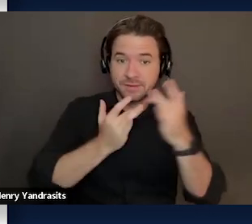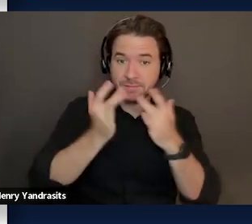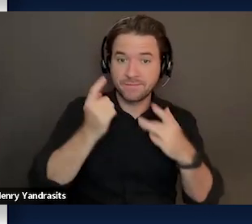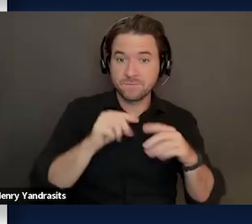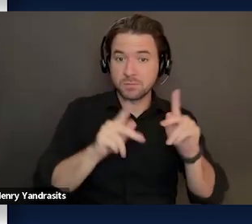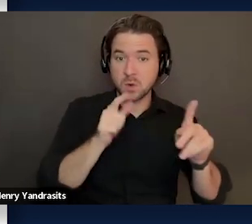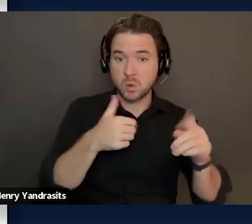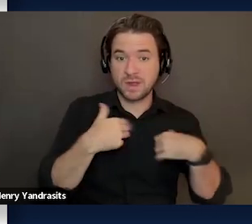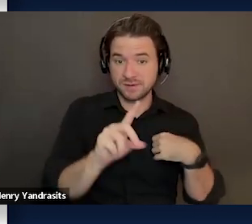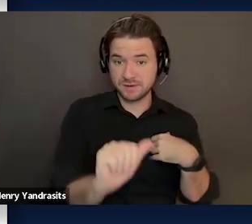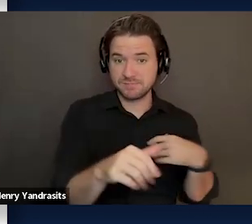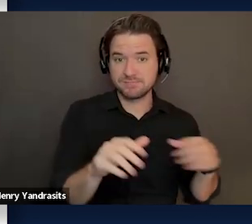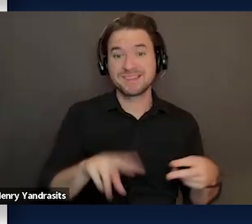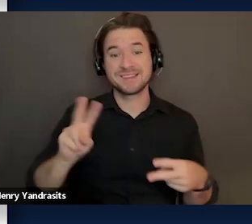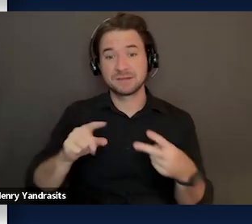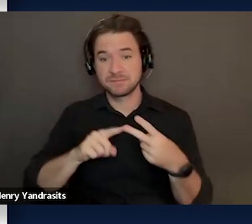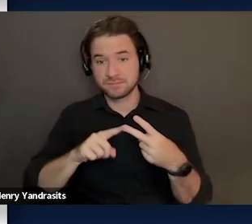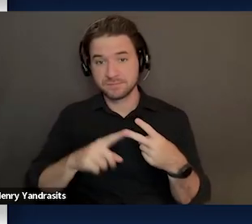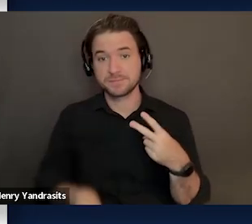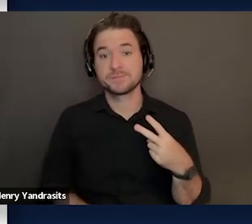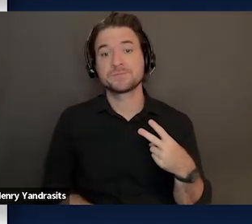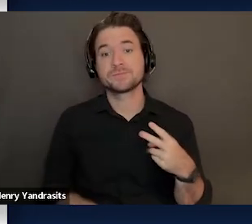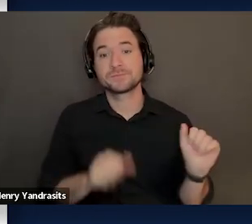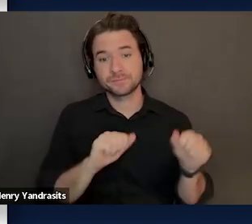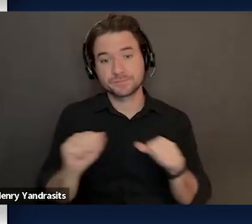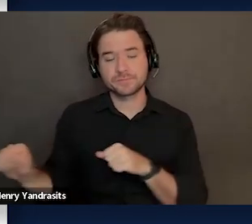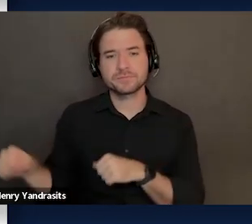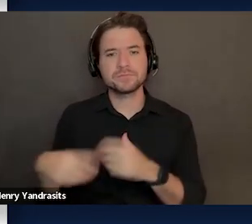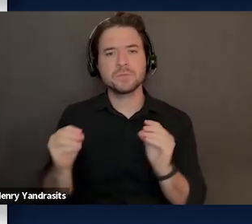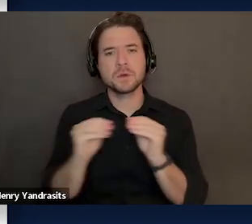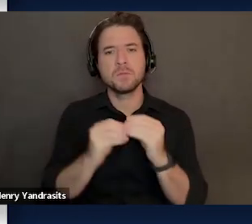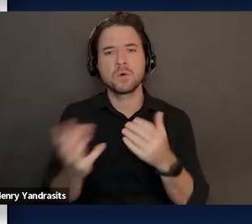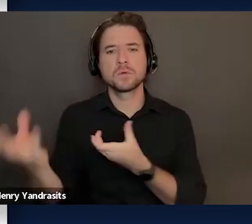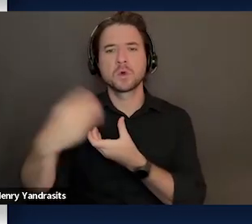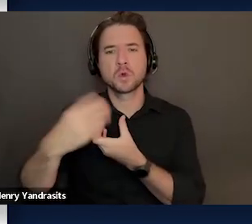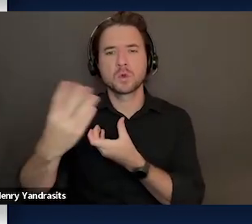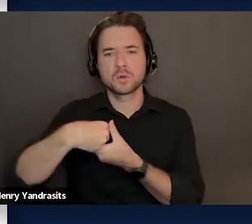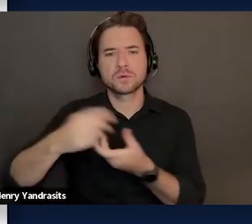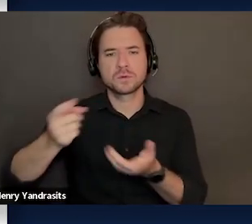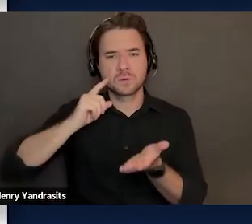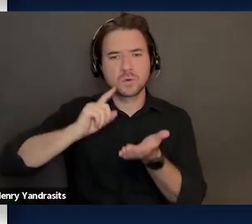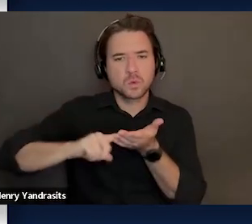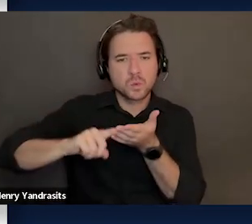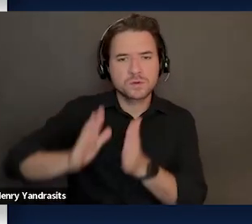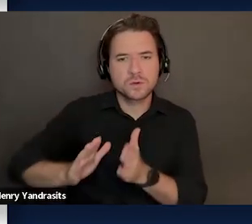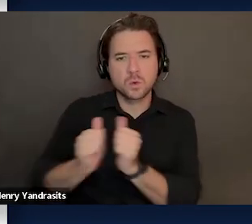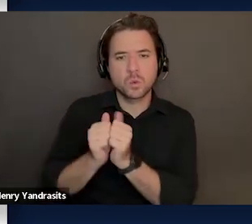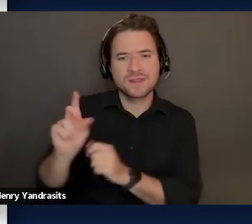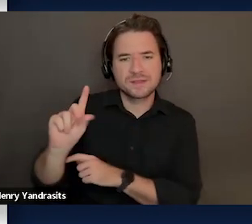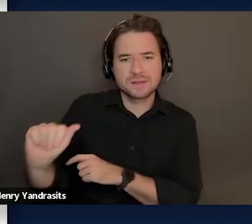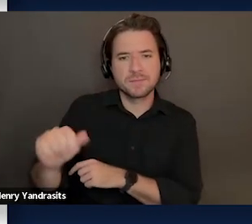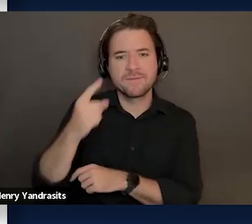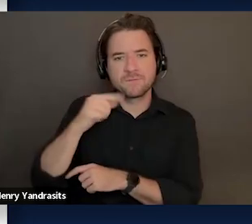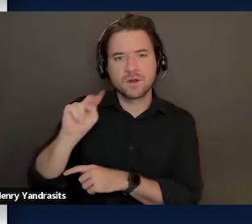Among disabled people. And then secondly, um, there could be a greater inclusion of researchers with disabilities at NIH.